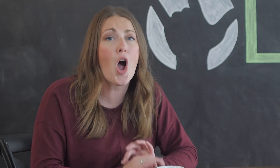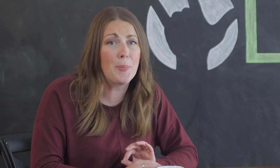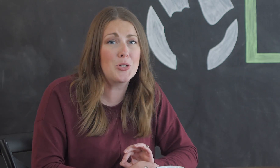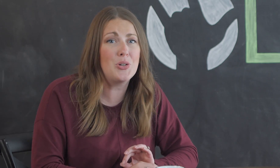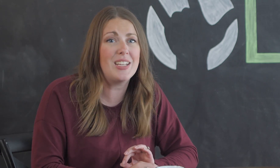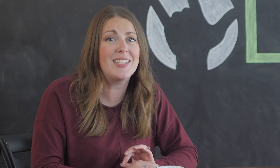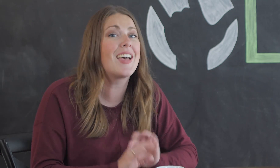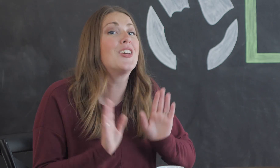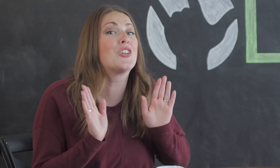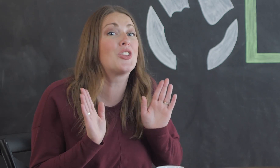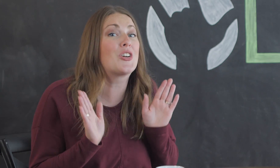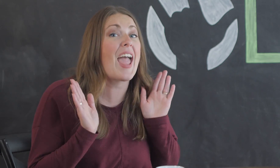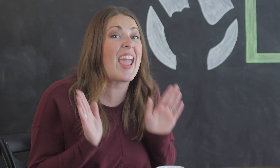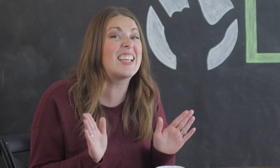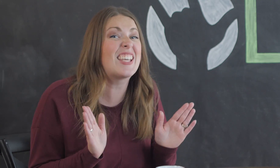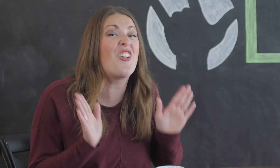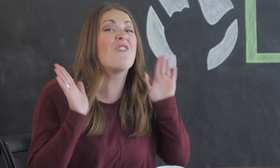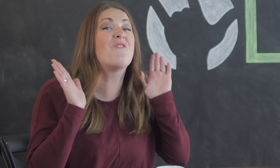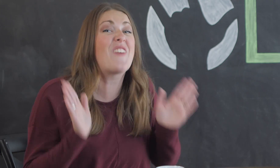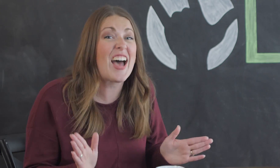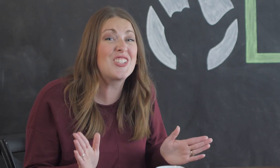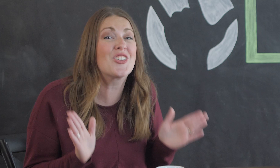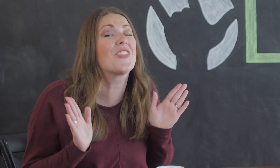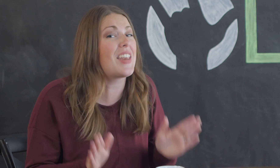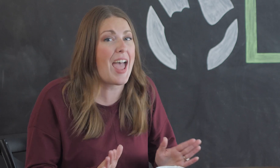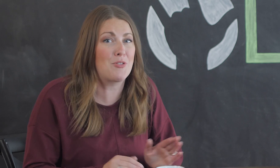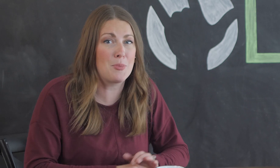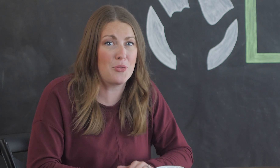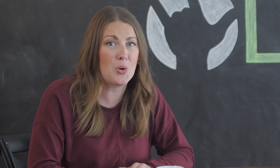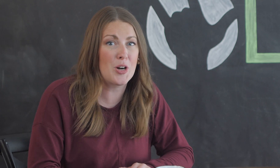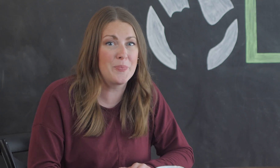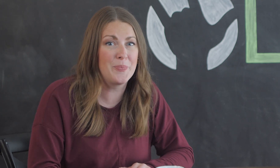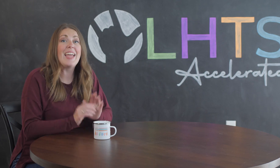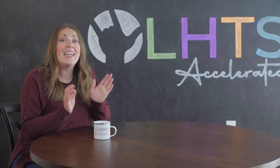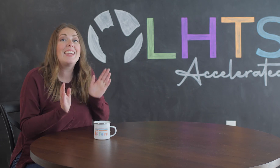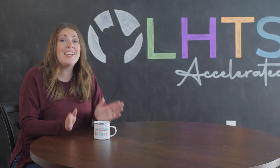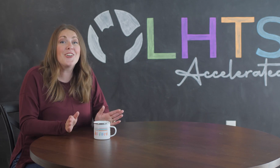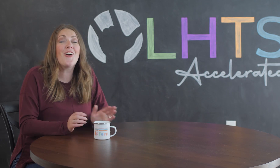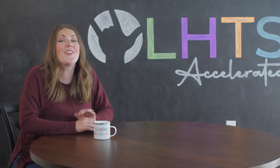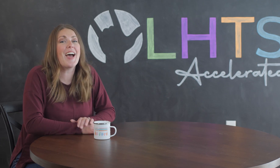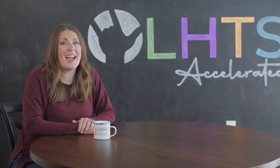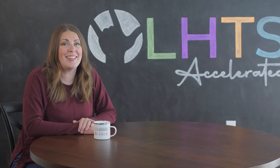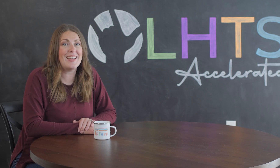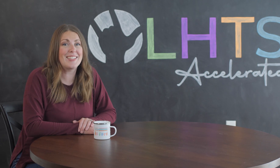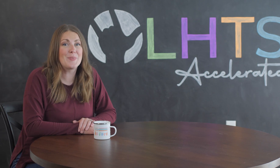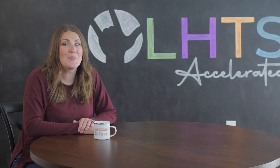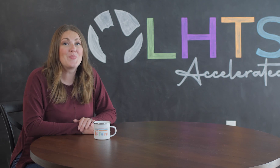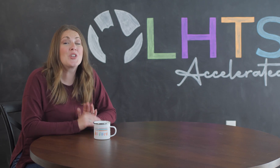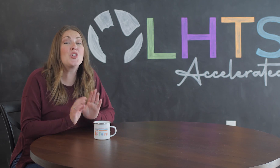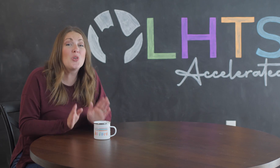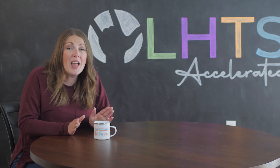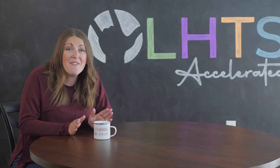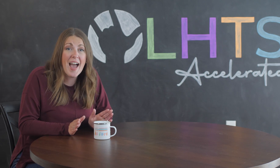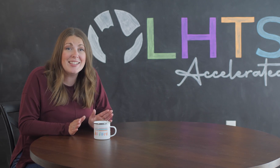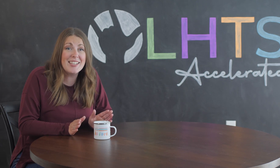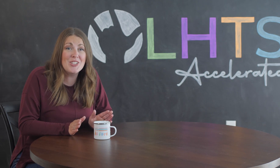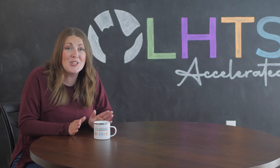opportunities to learn ASL faster than ever before. Here are the highlights. You'll have access to